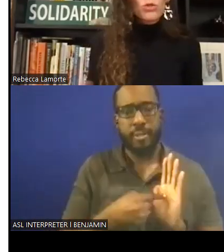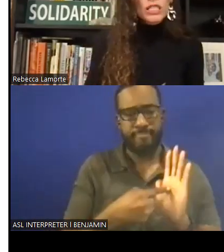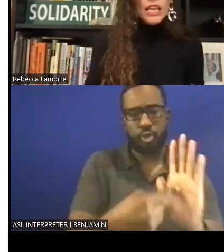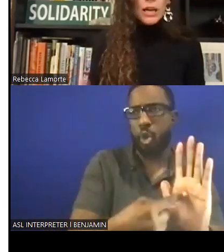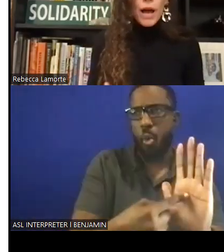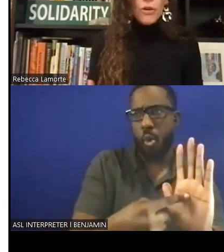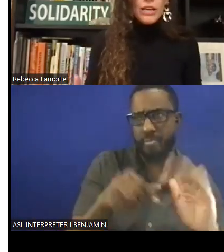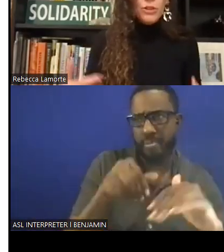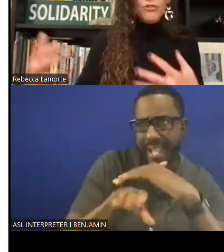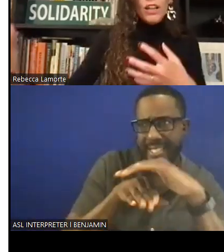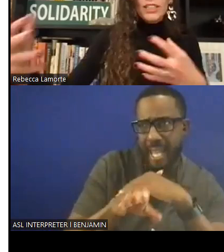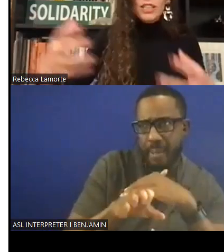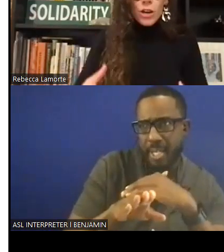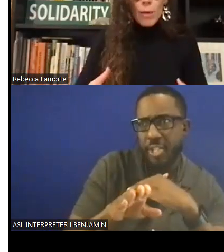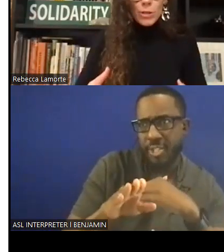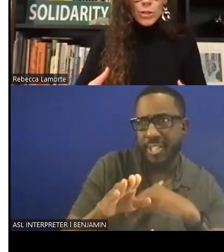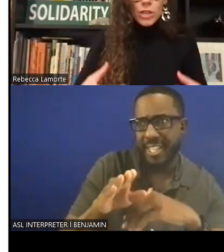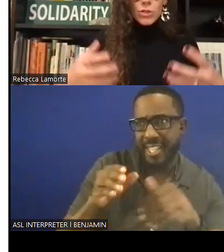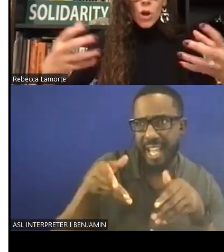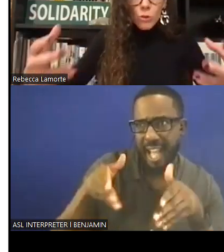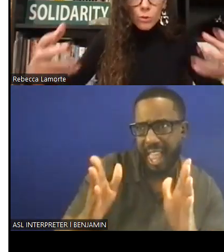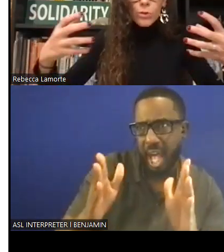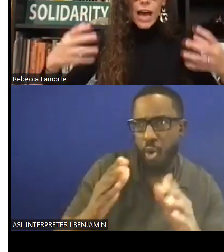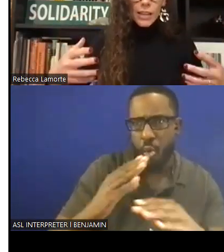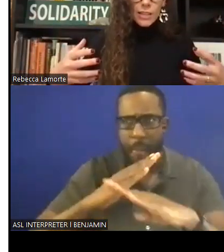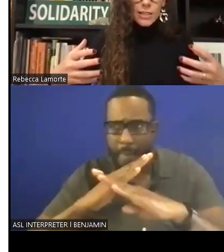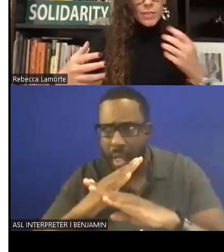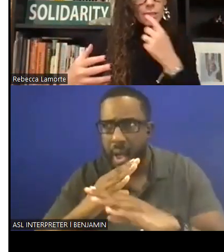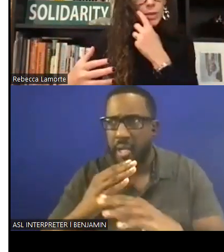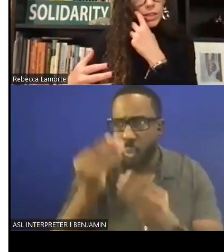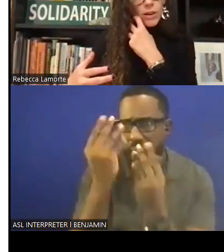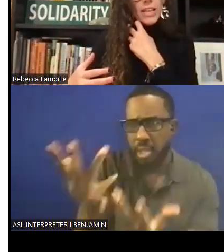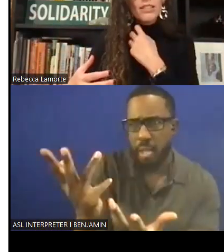So just thinking about even your volunteer opportunities through that lens of disability rights